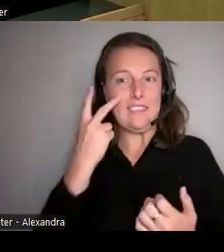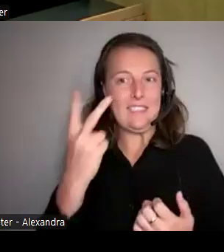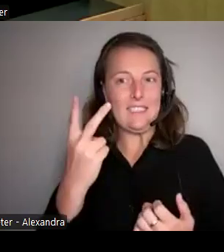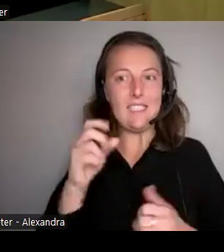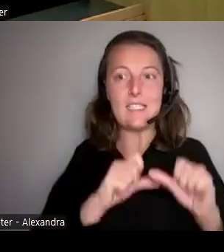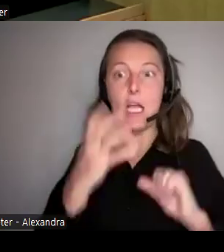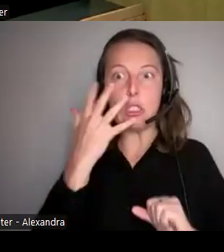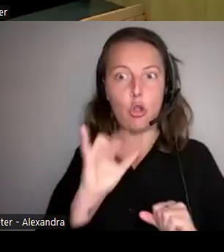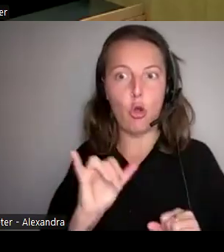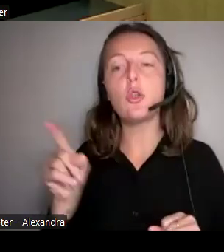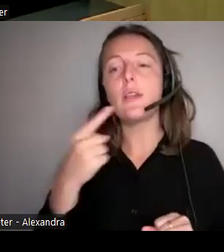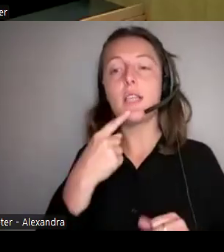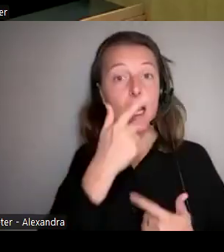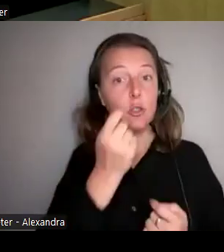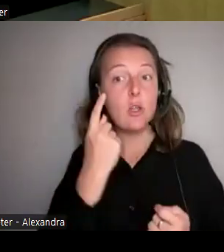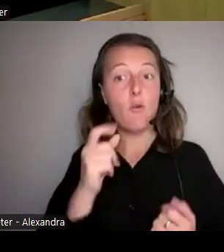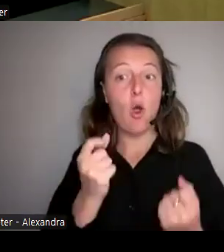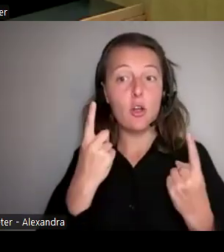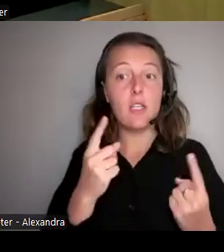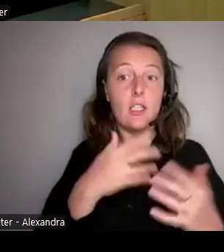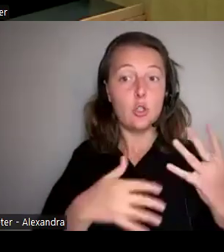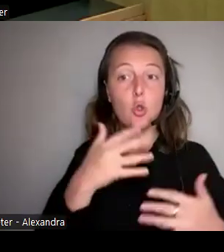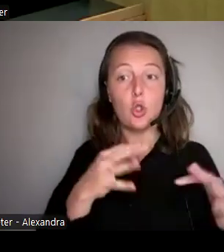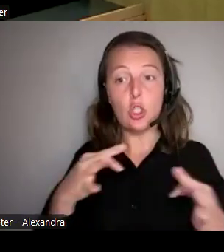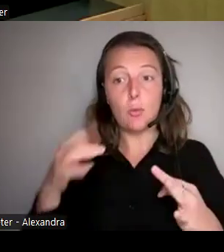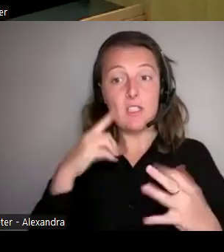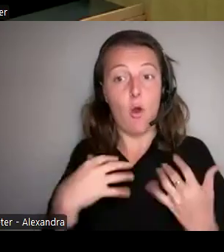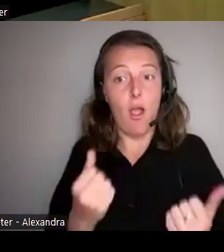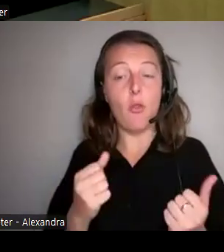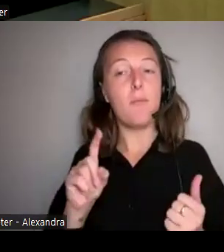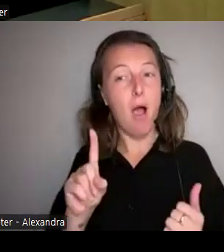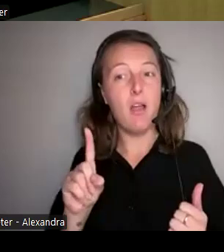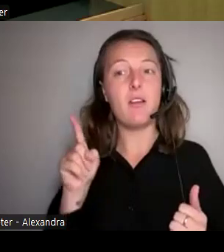he does say he's interested in understanding social determinance of health, but there